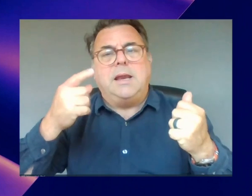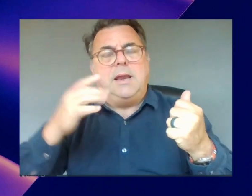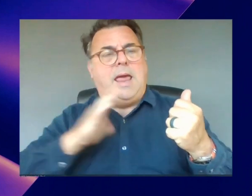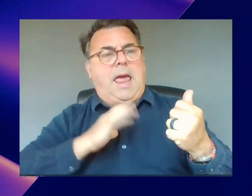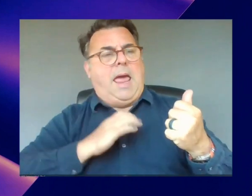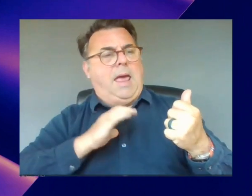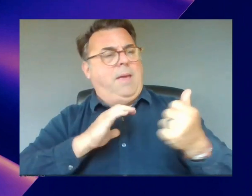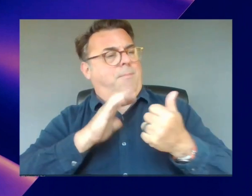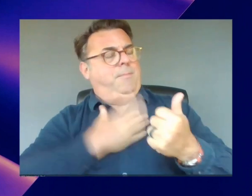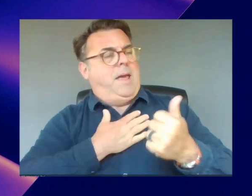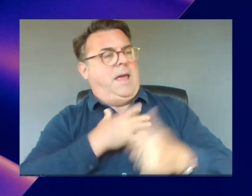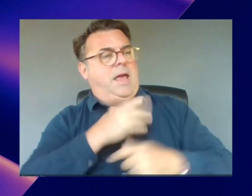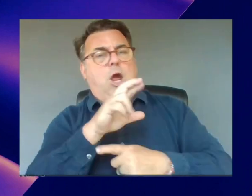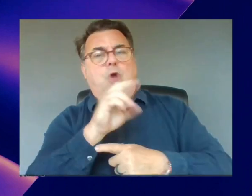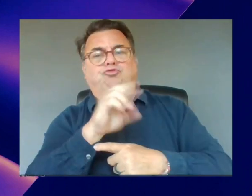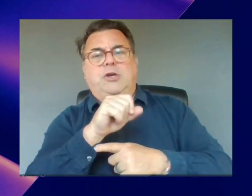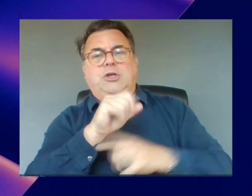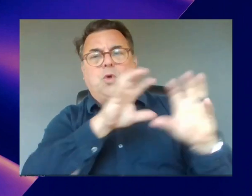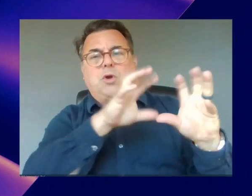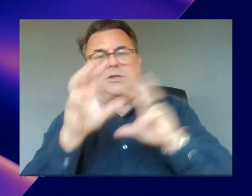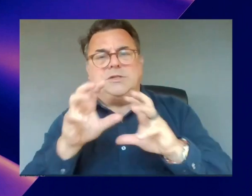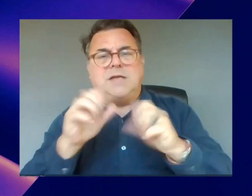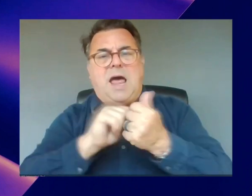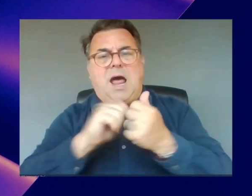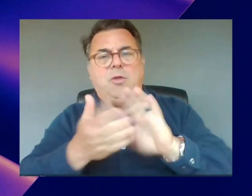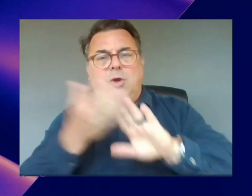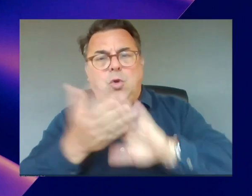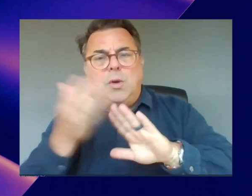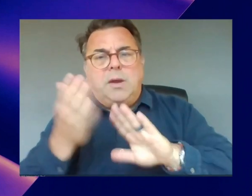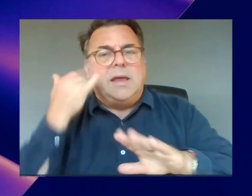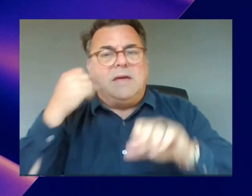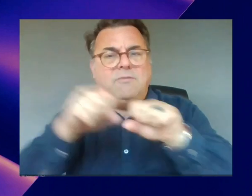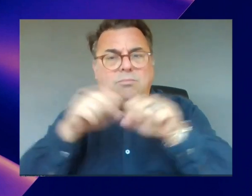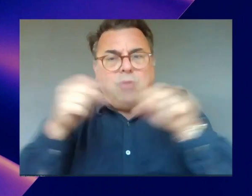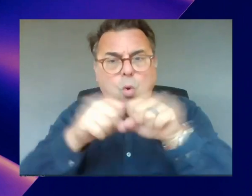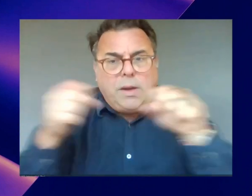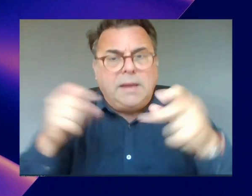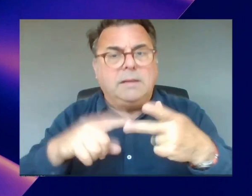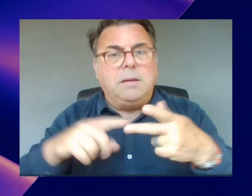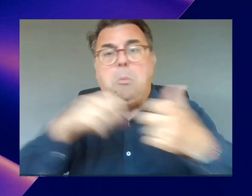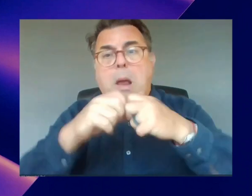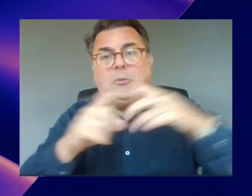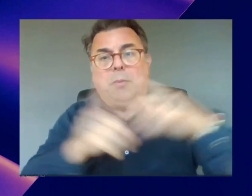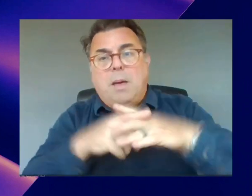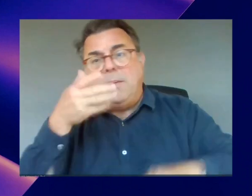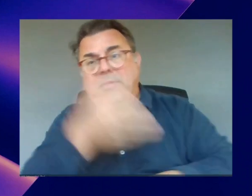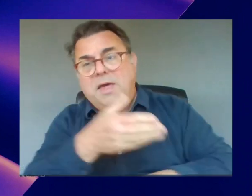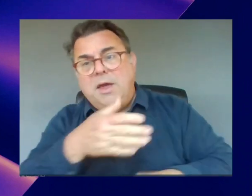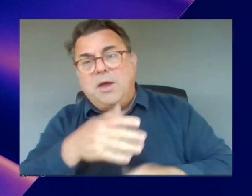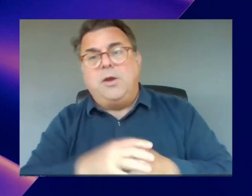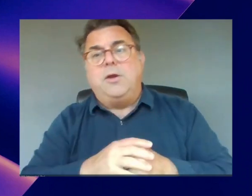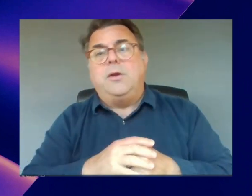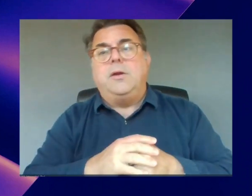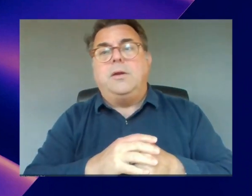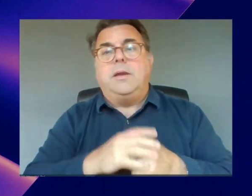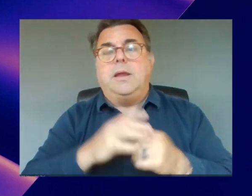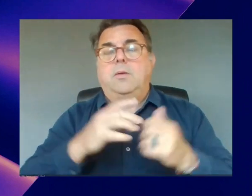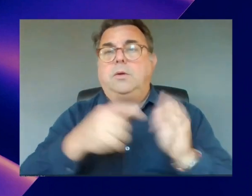and then if there's any breakage or issues happening in your resources, it will surface up those as insights